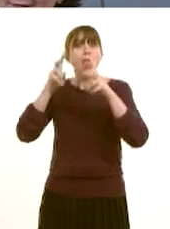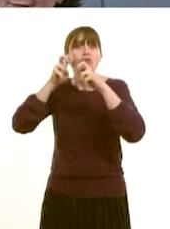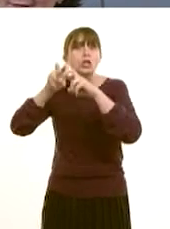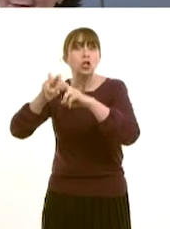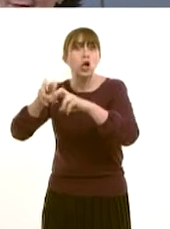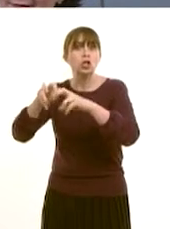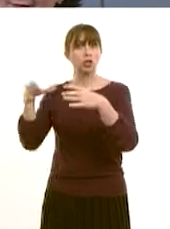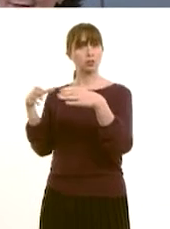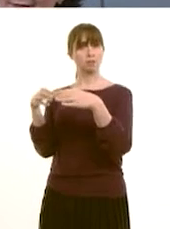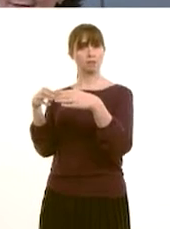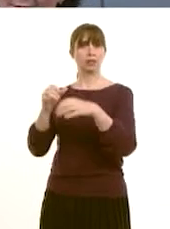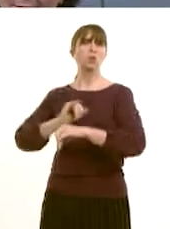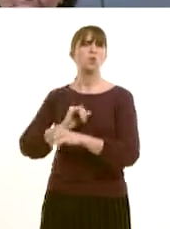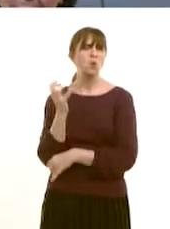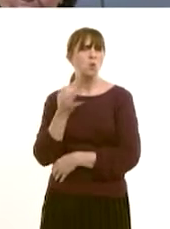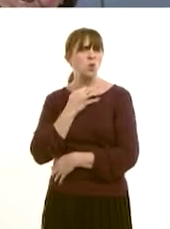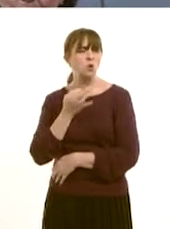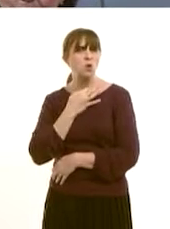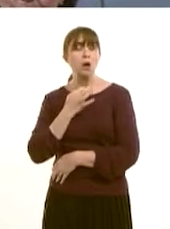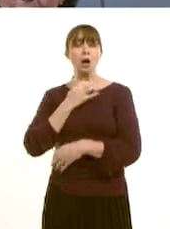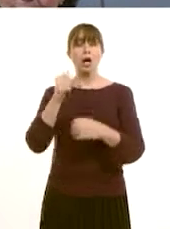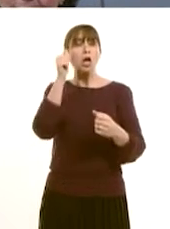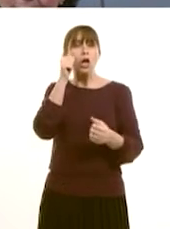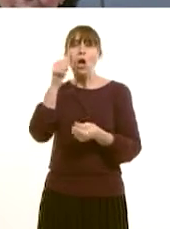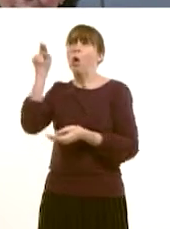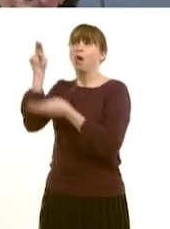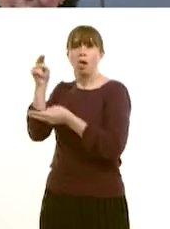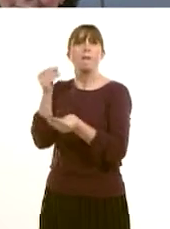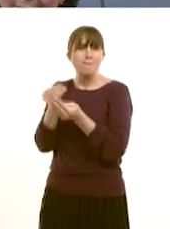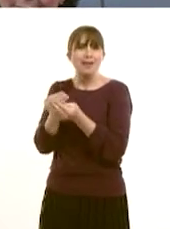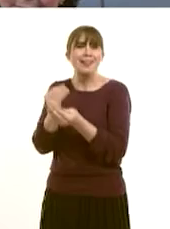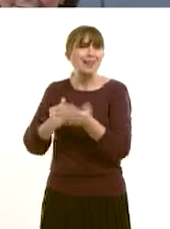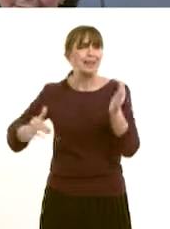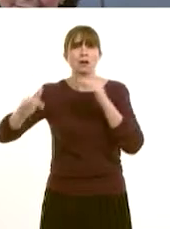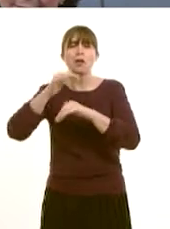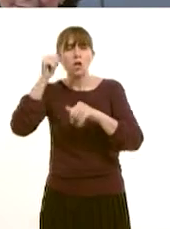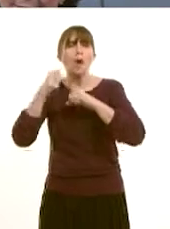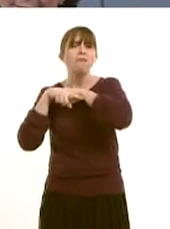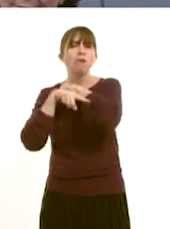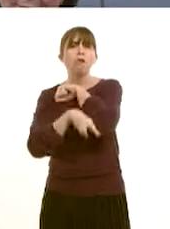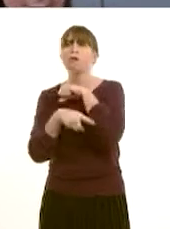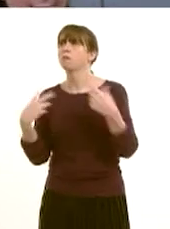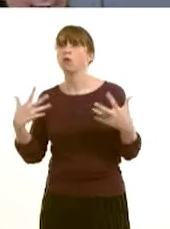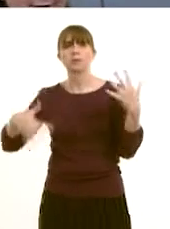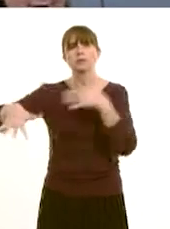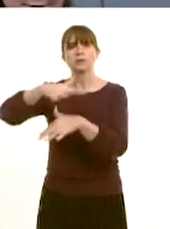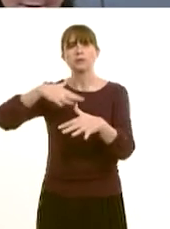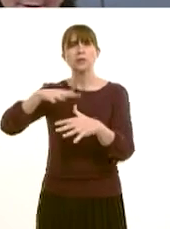We know that there is less money around, but what will your Government be doing to assist